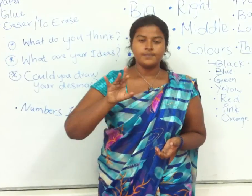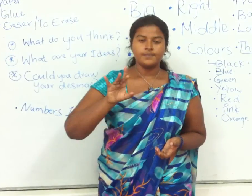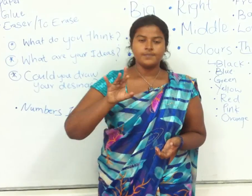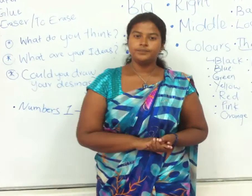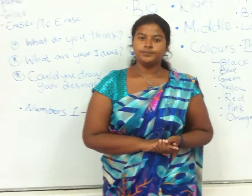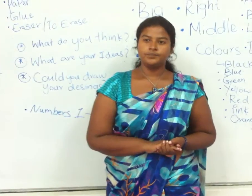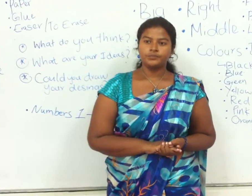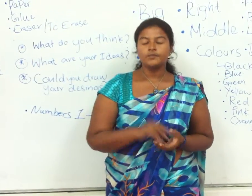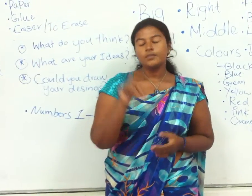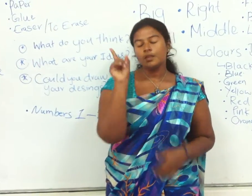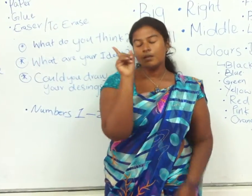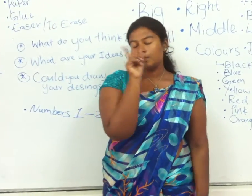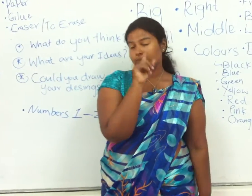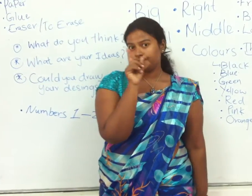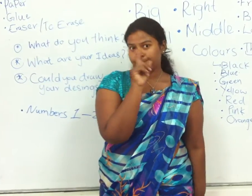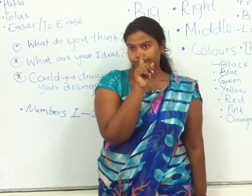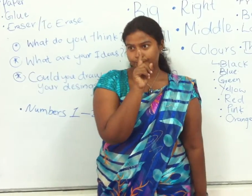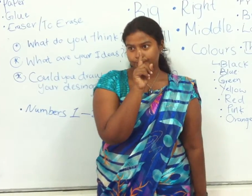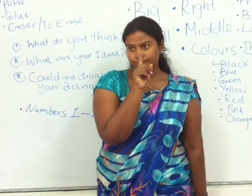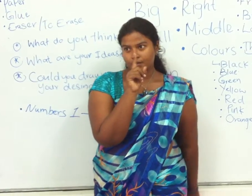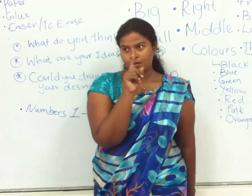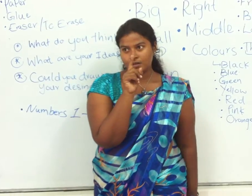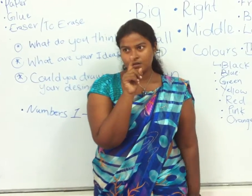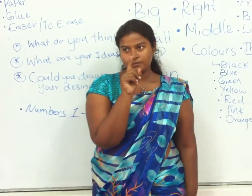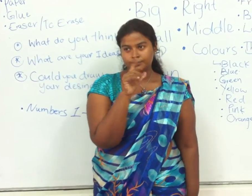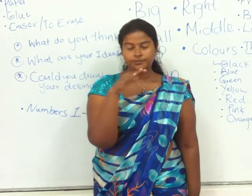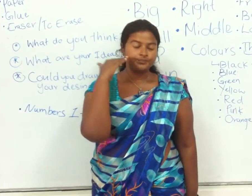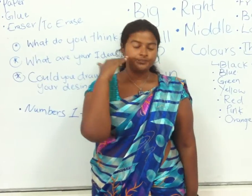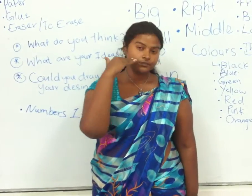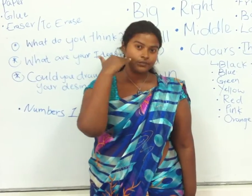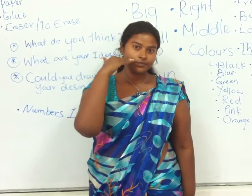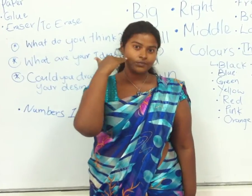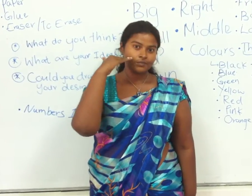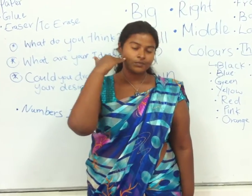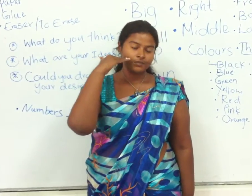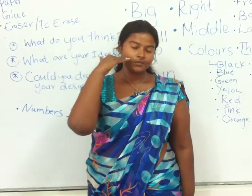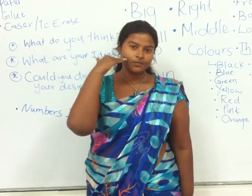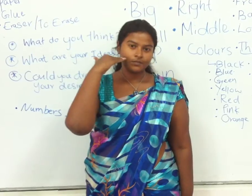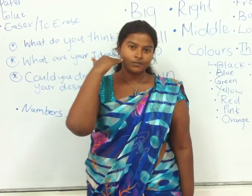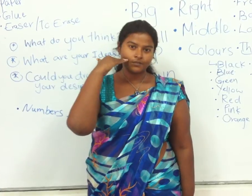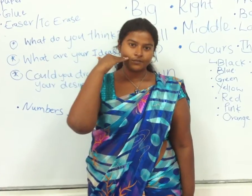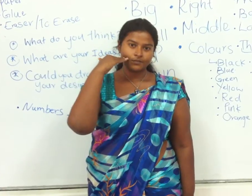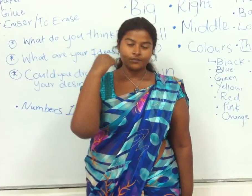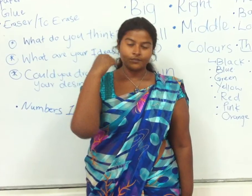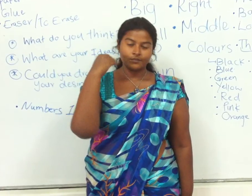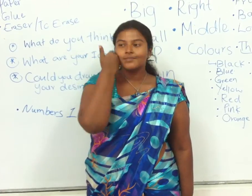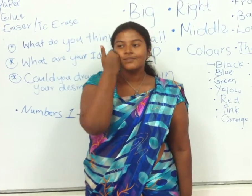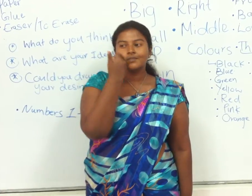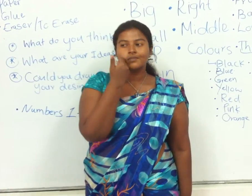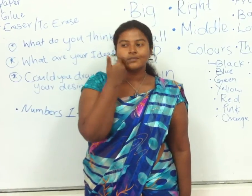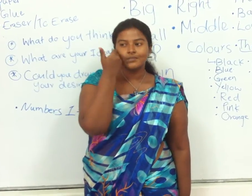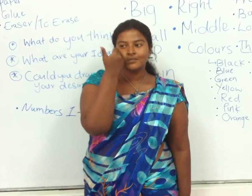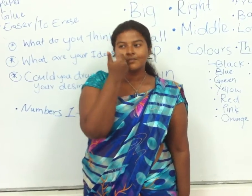blue green yellow